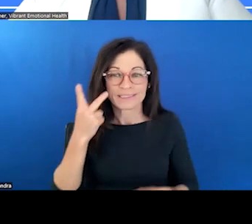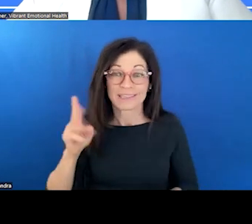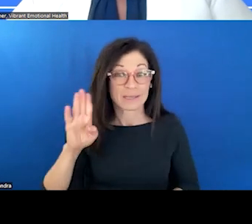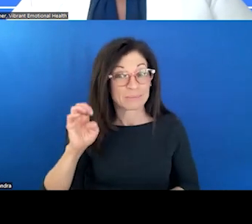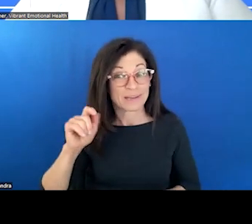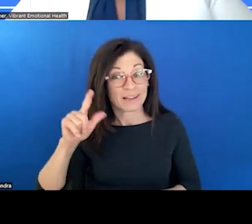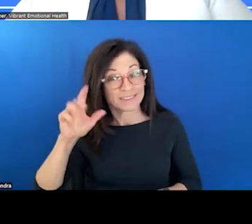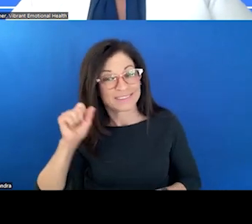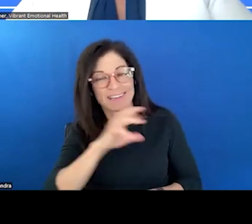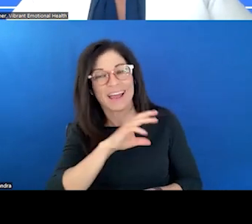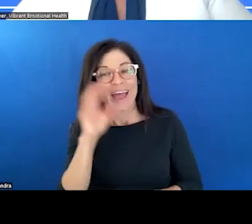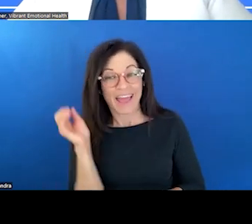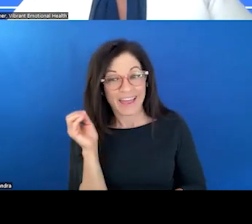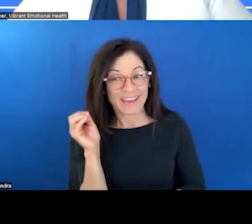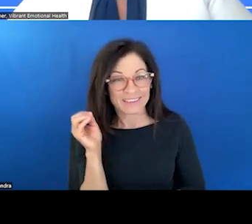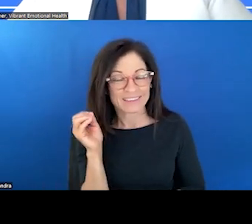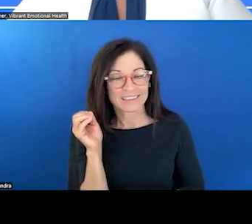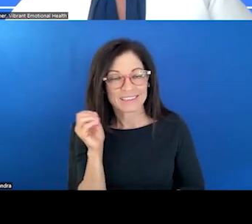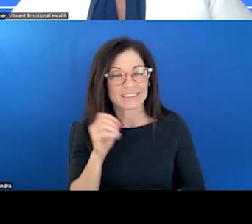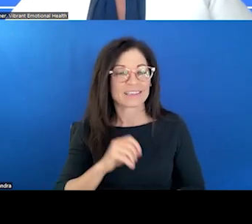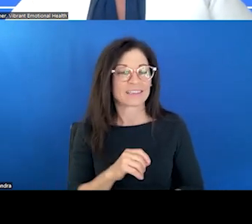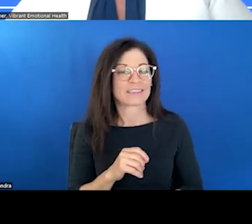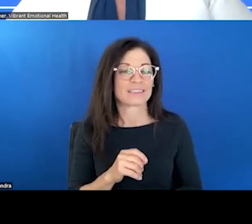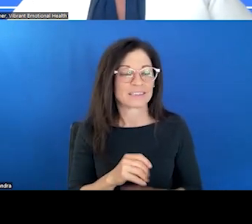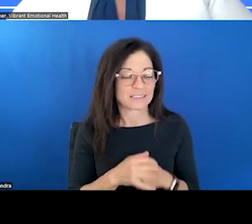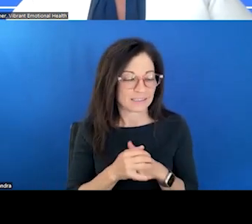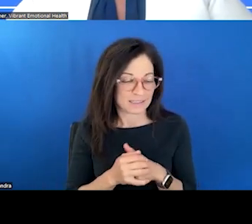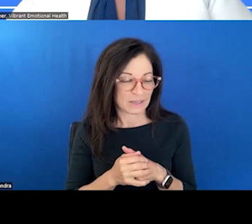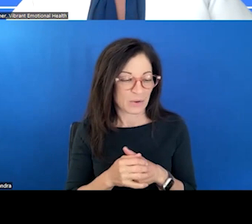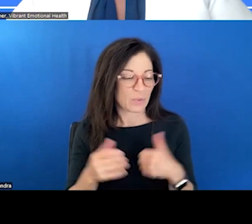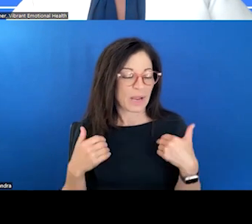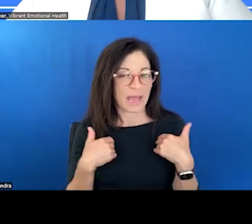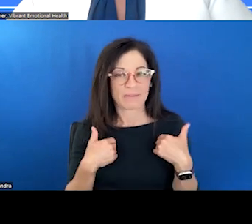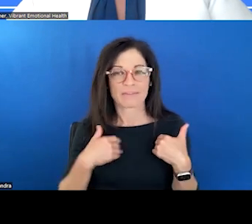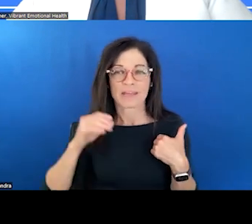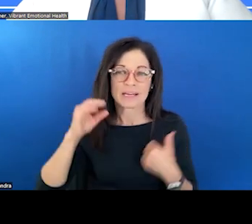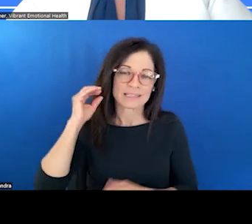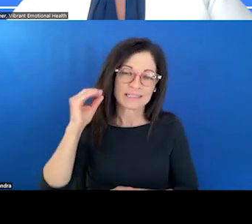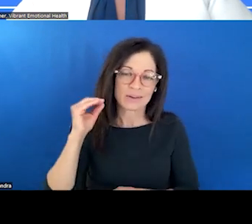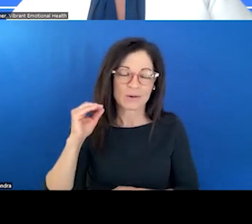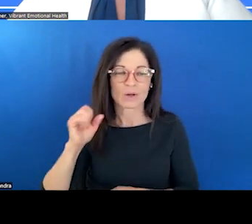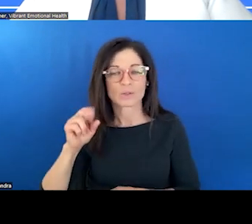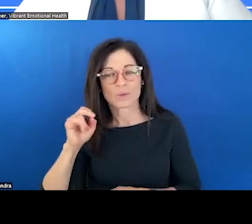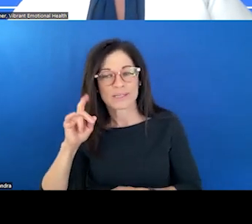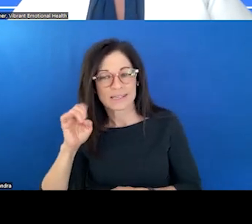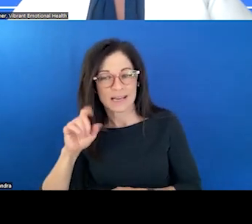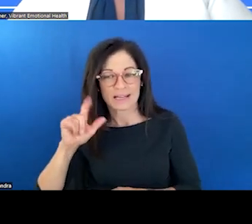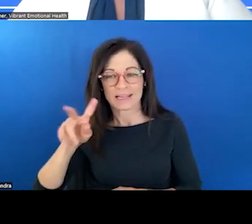IN ADDITION TO THAT THERE IS THE ZERO SUICIDE LIVERPOOL CONFERENCE.